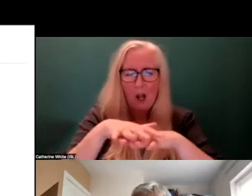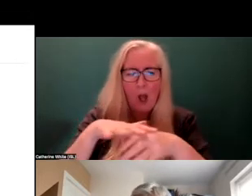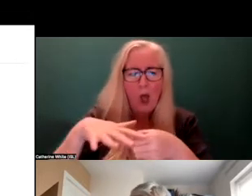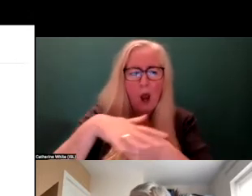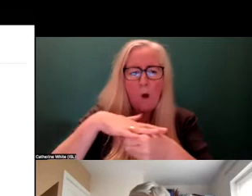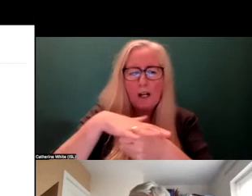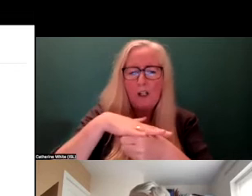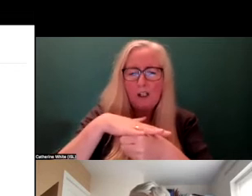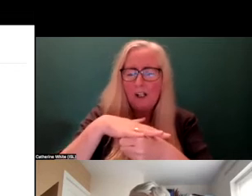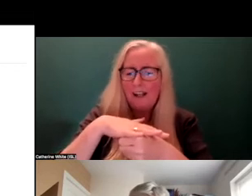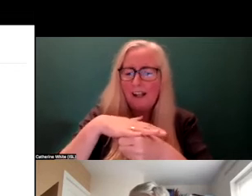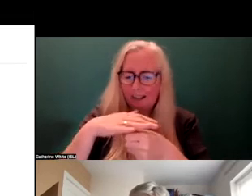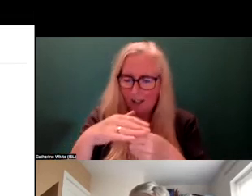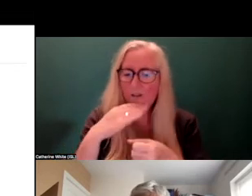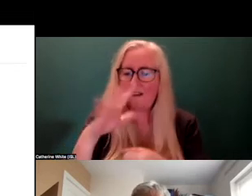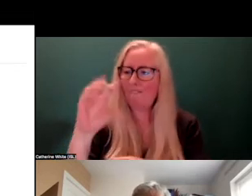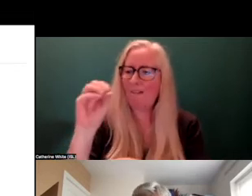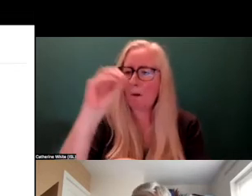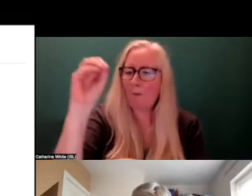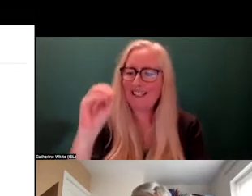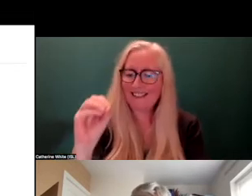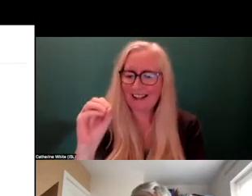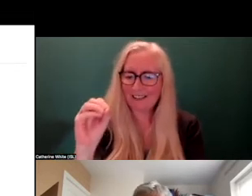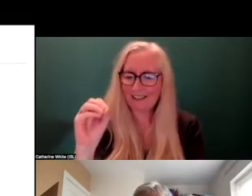Local and Economic Community Plans, some 50% of them